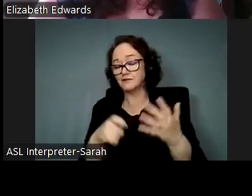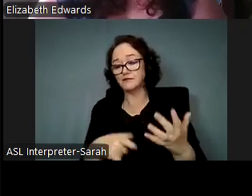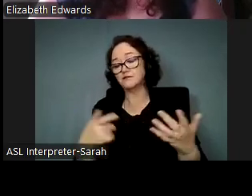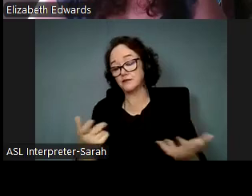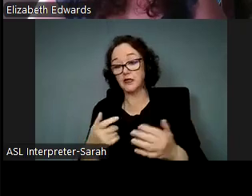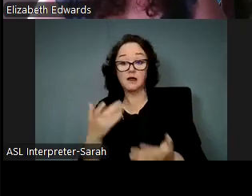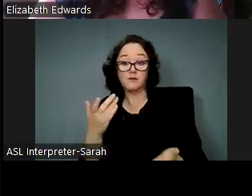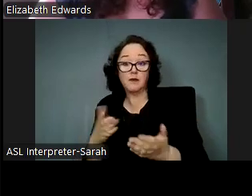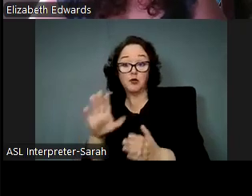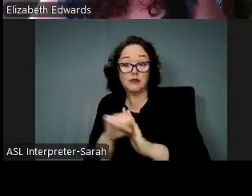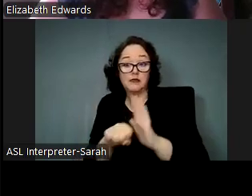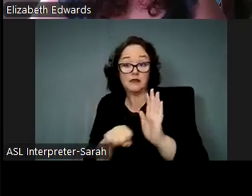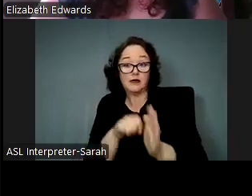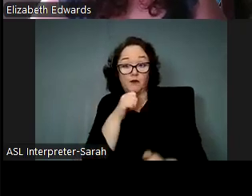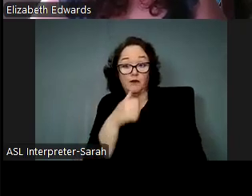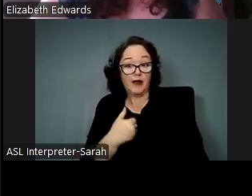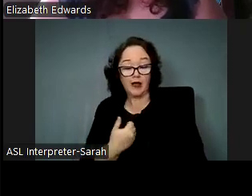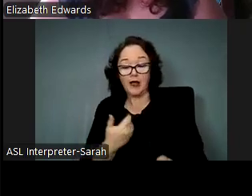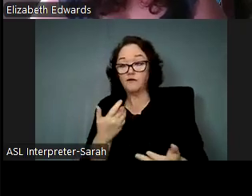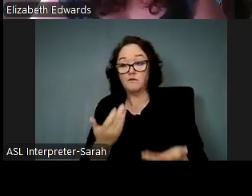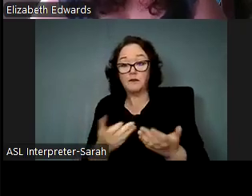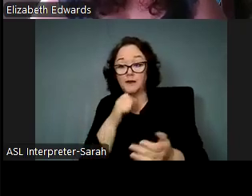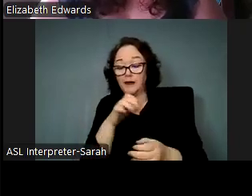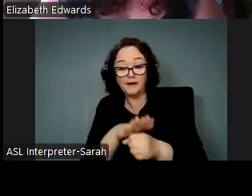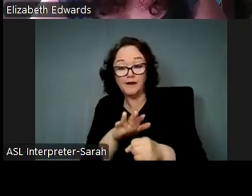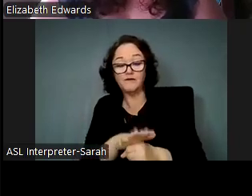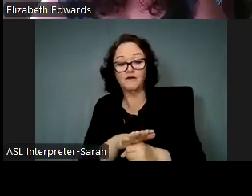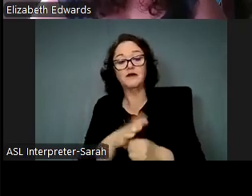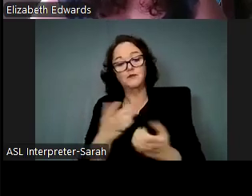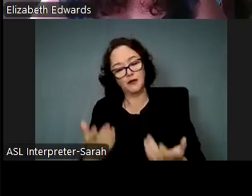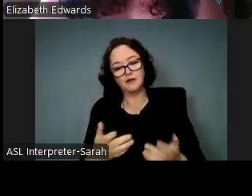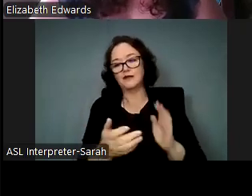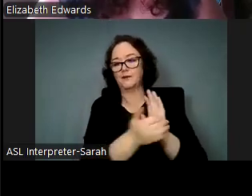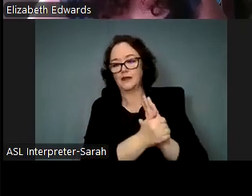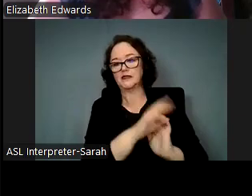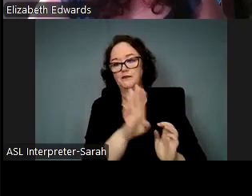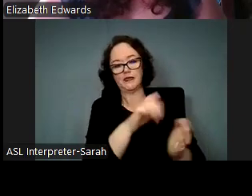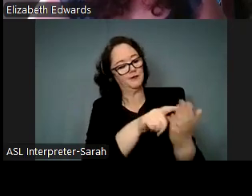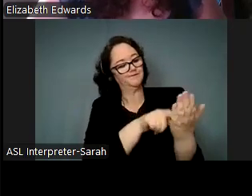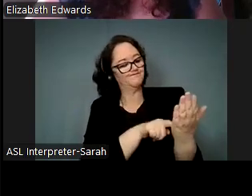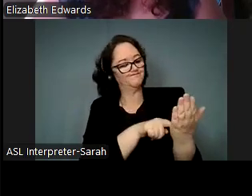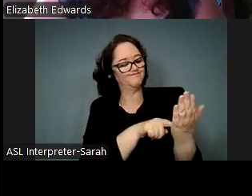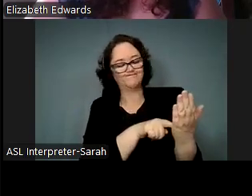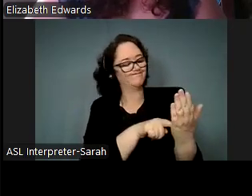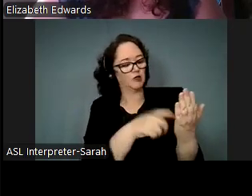not have enough, but you can look at Appendix B and say, this is not what we want, we want something different. So the